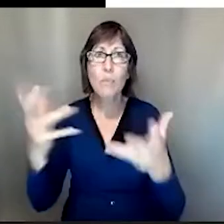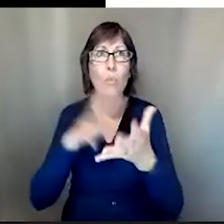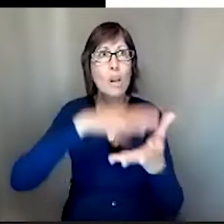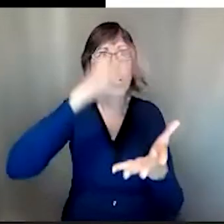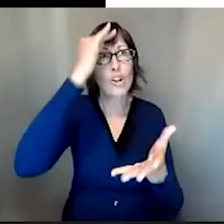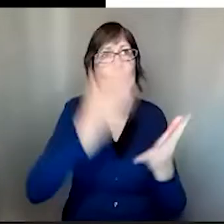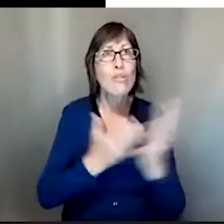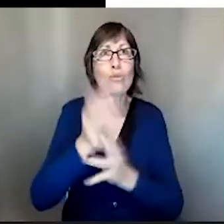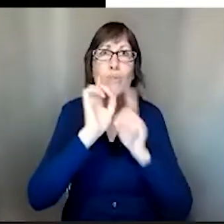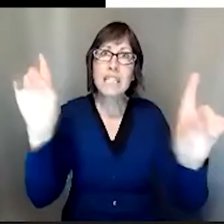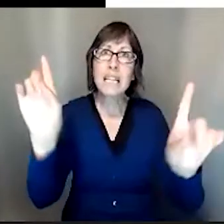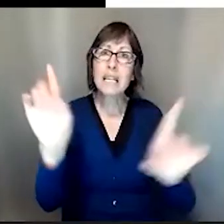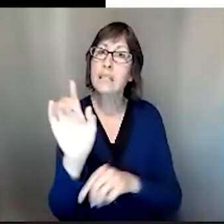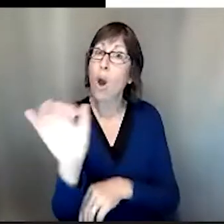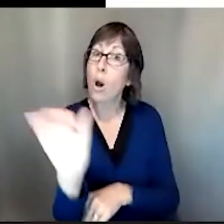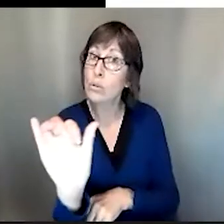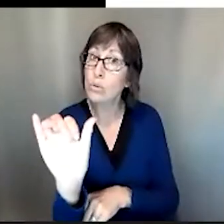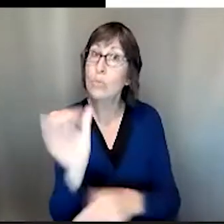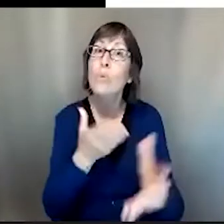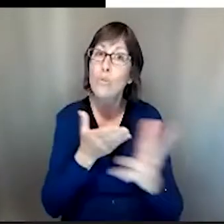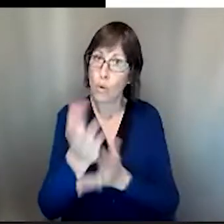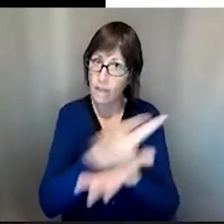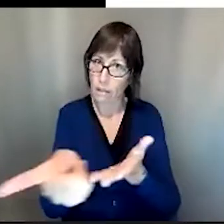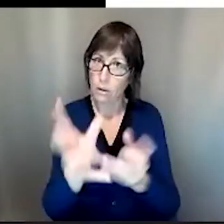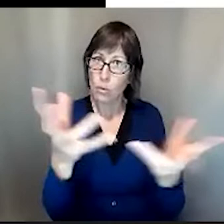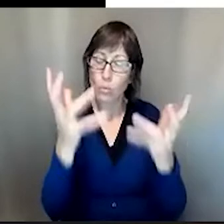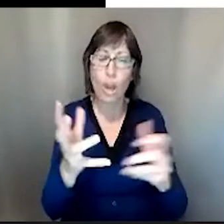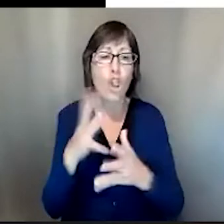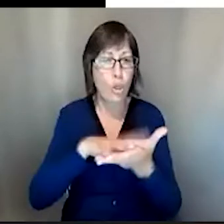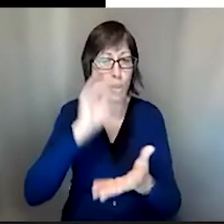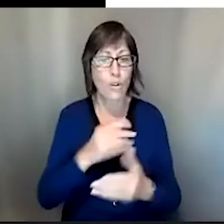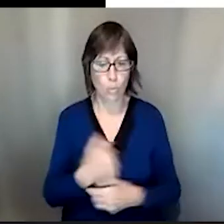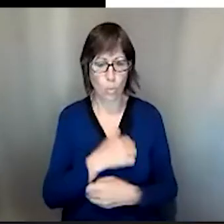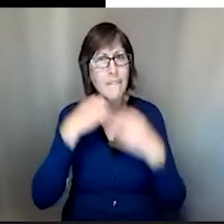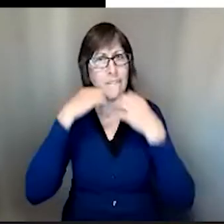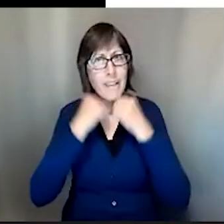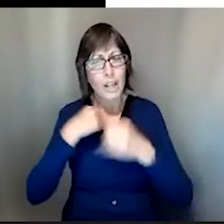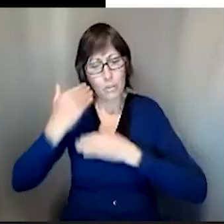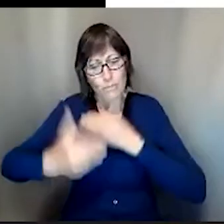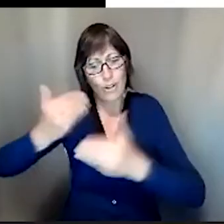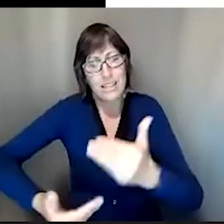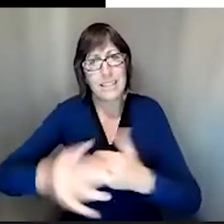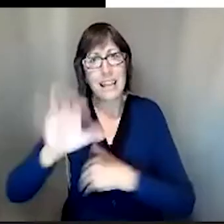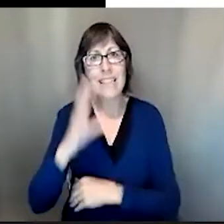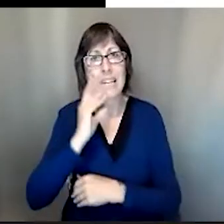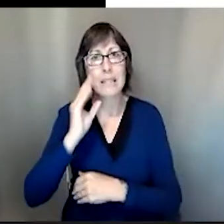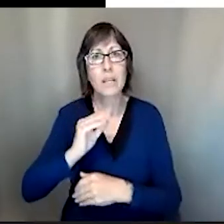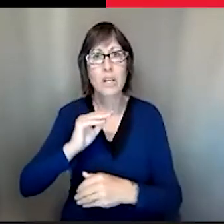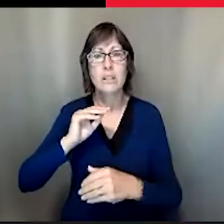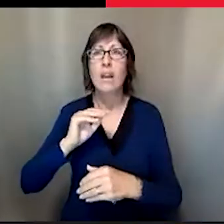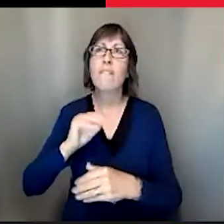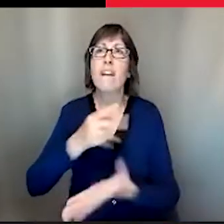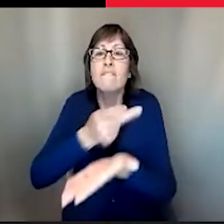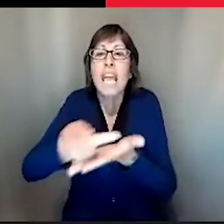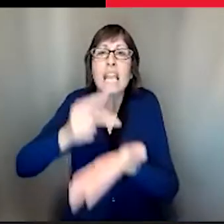but also through failure. We value process and the idea and experience of failing forward.